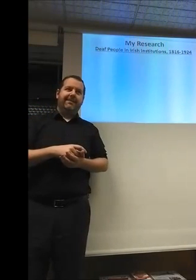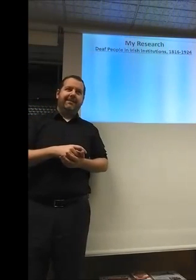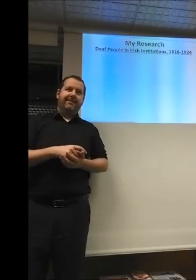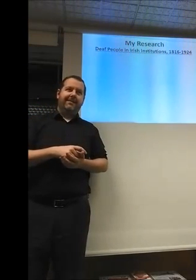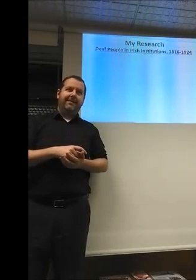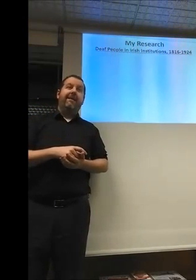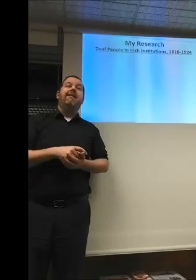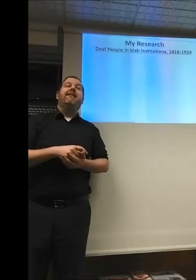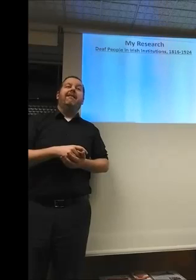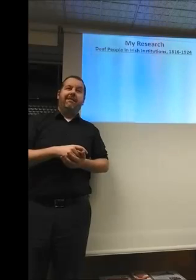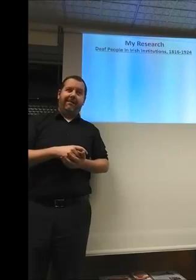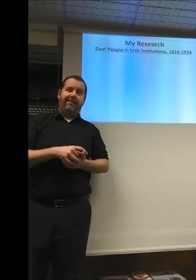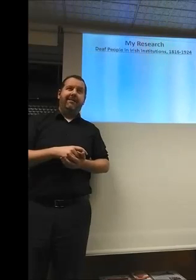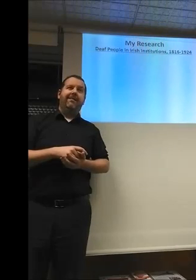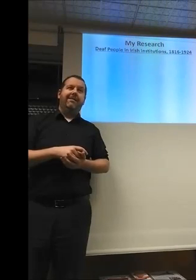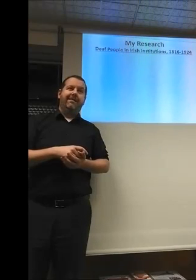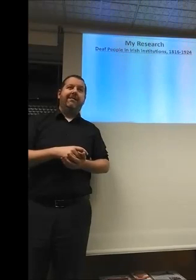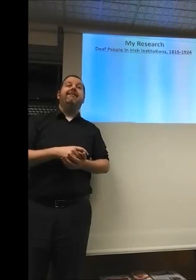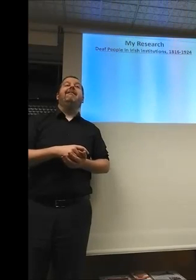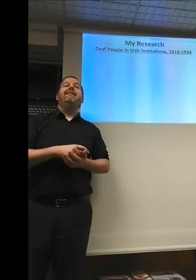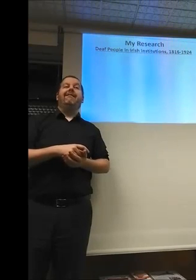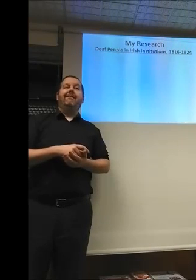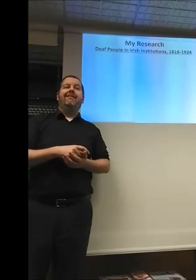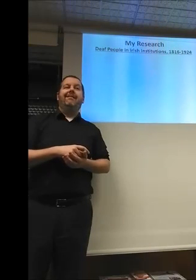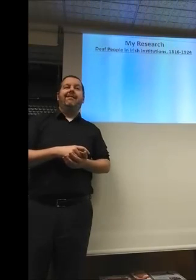from this.